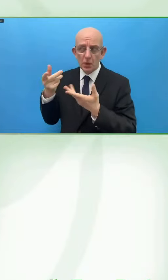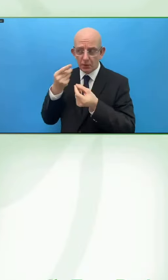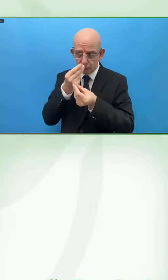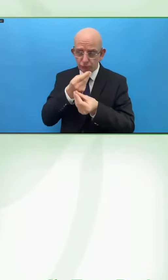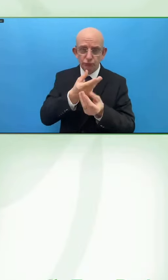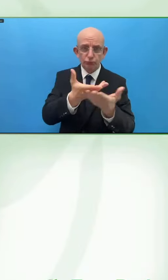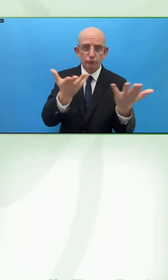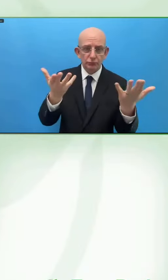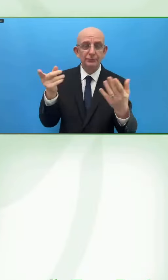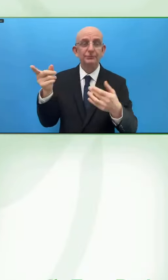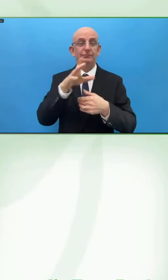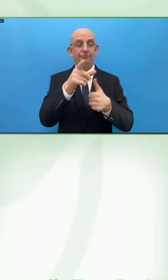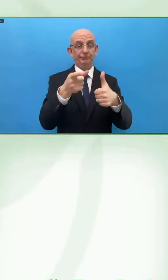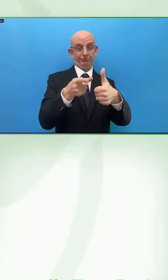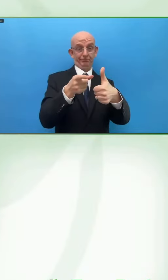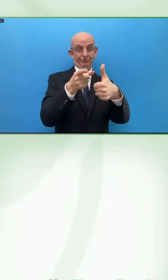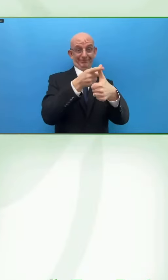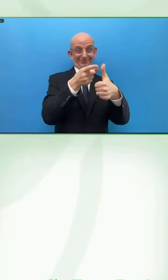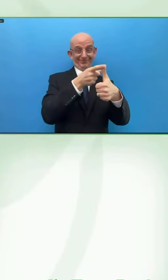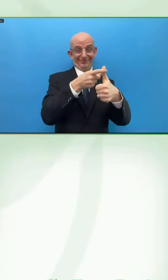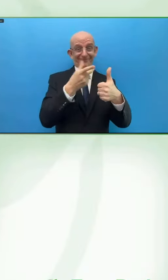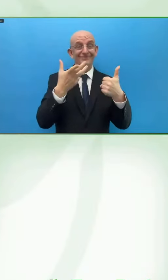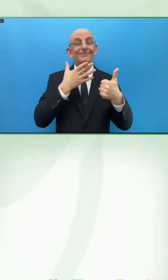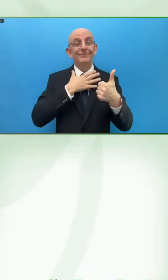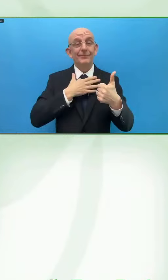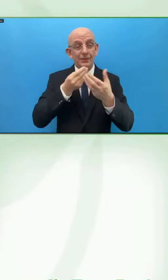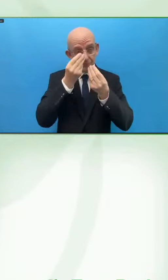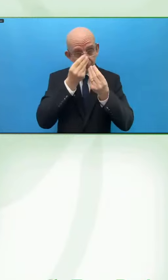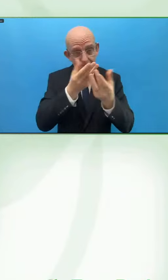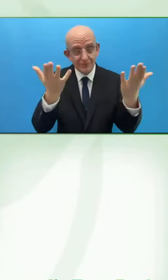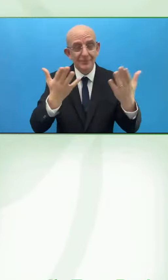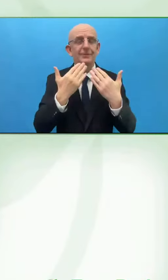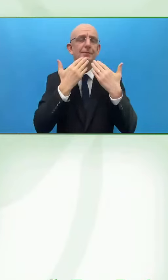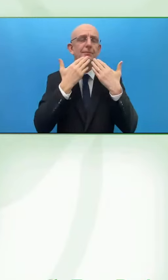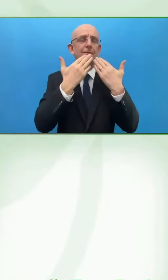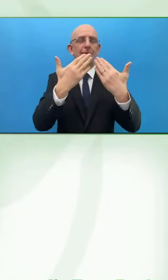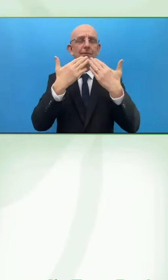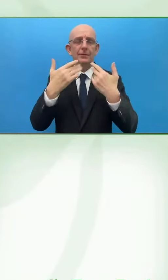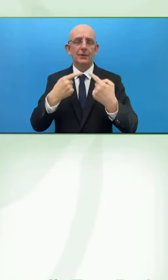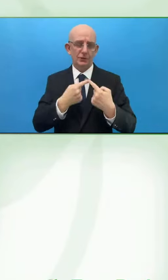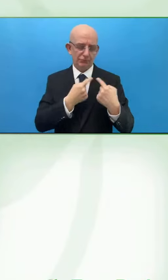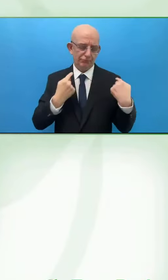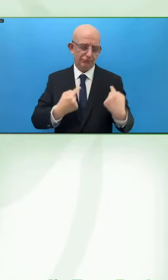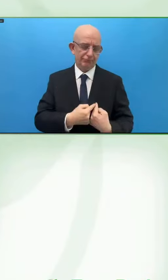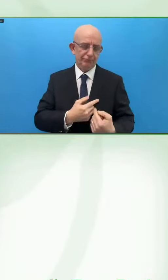He said that this award is making me believe that a fitting I'm doing there is a much more